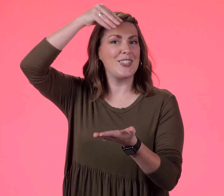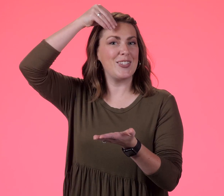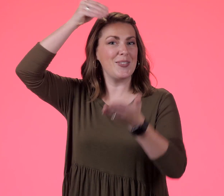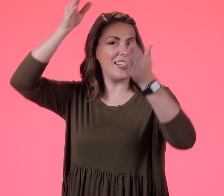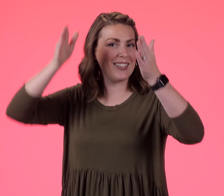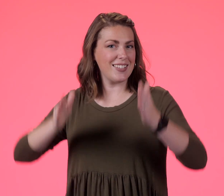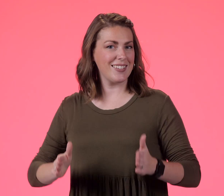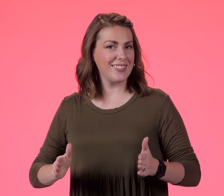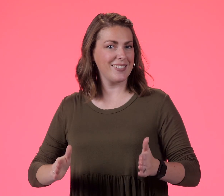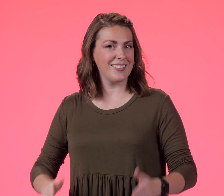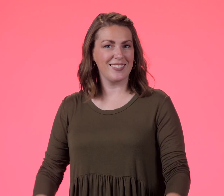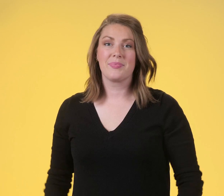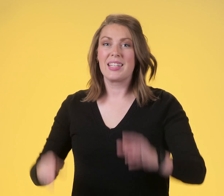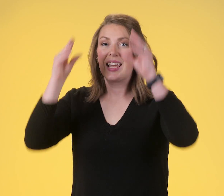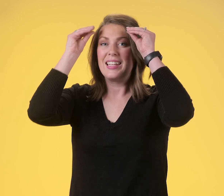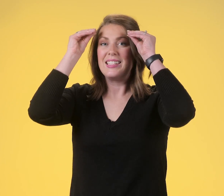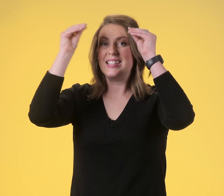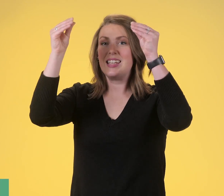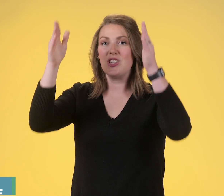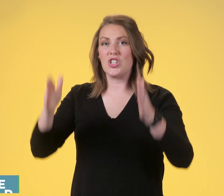Student Teacher